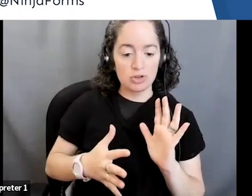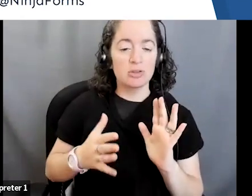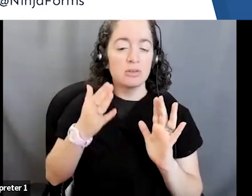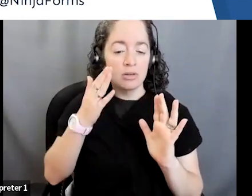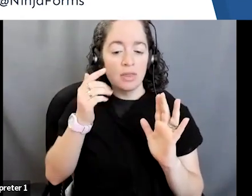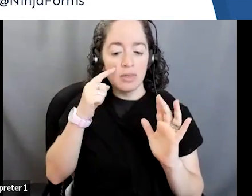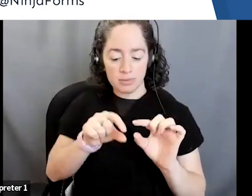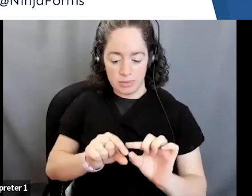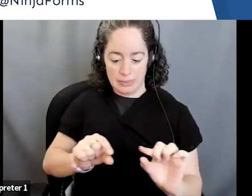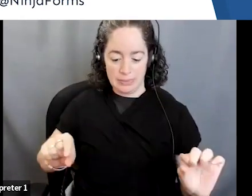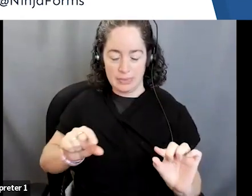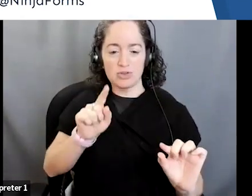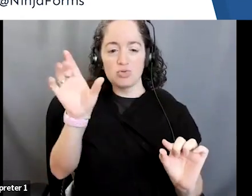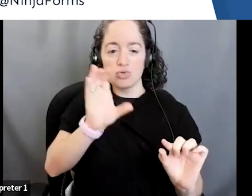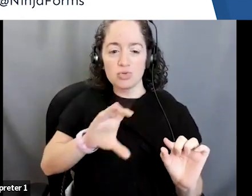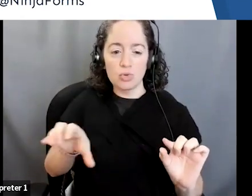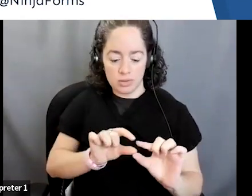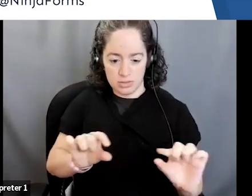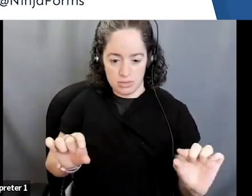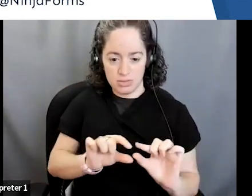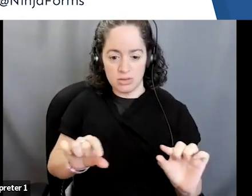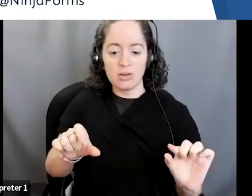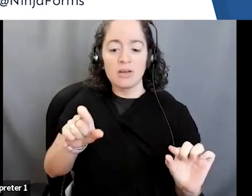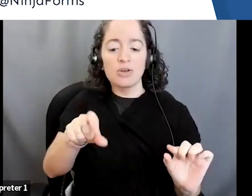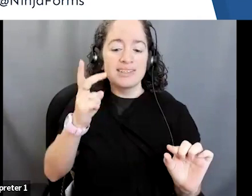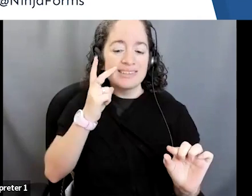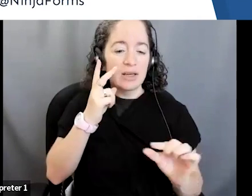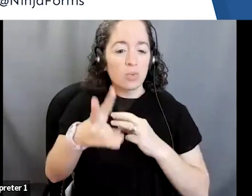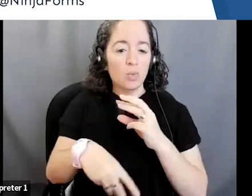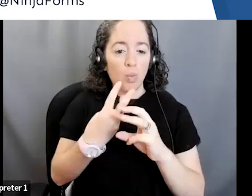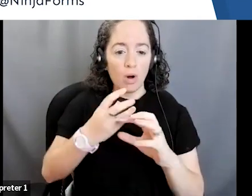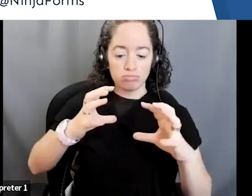There is a globe and it should say interpretation on it.